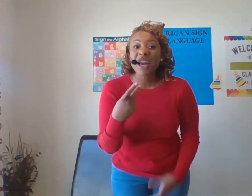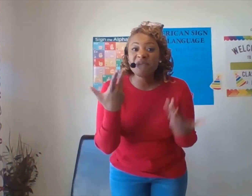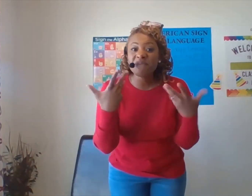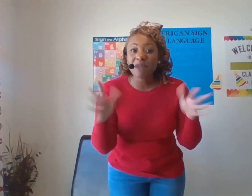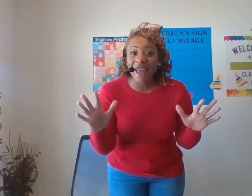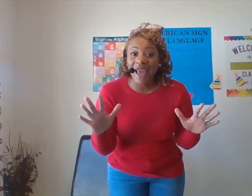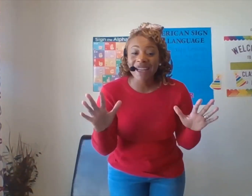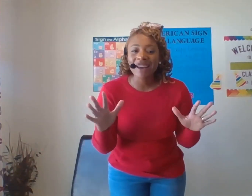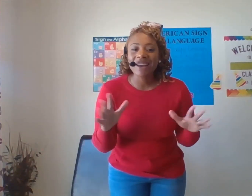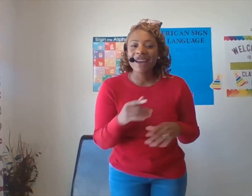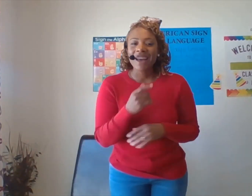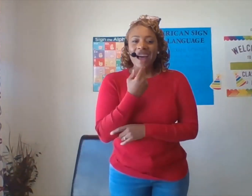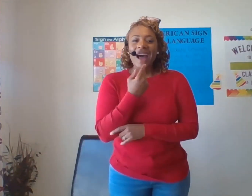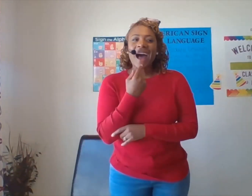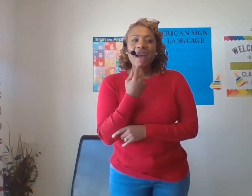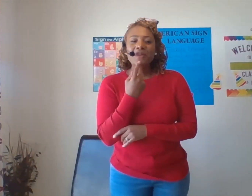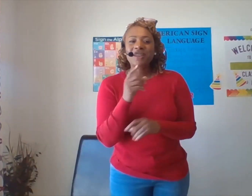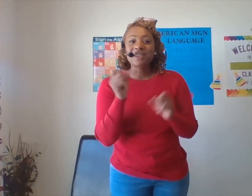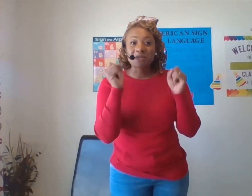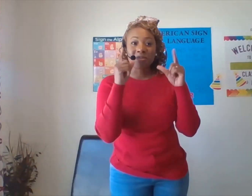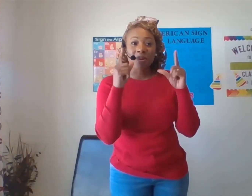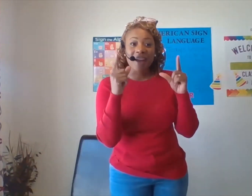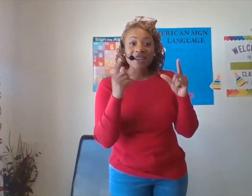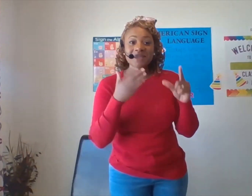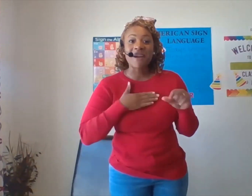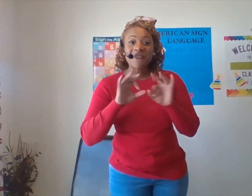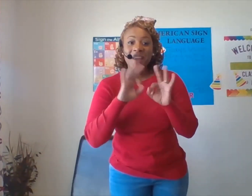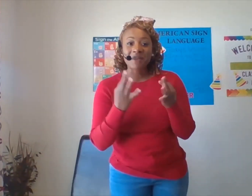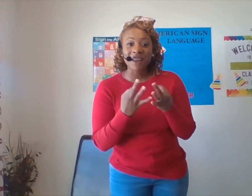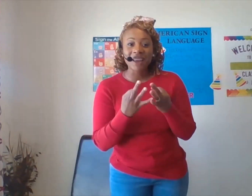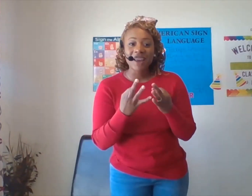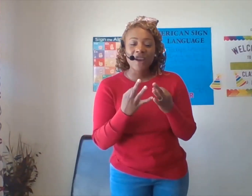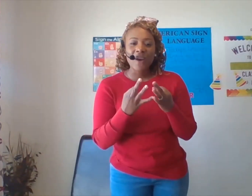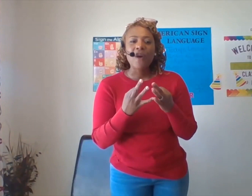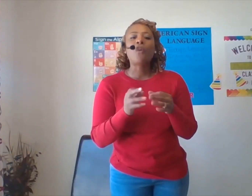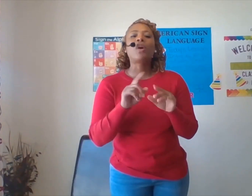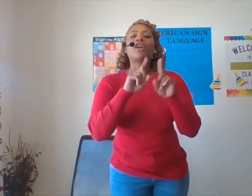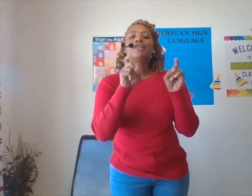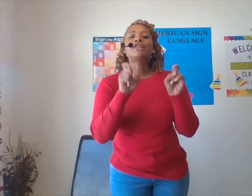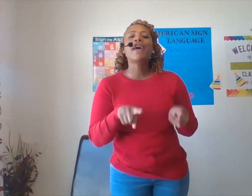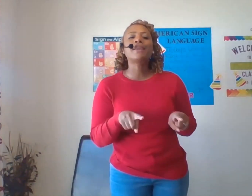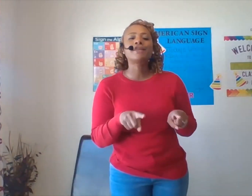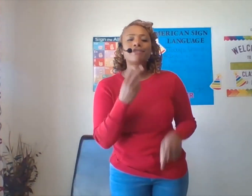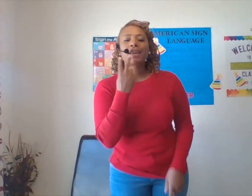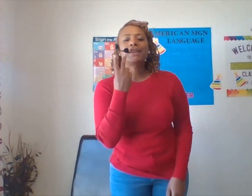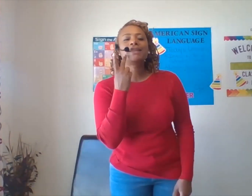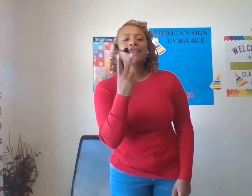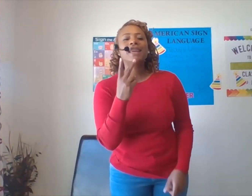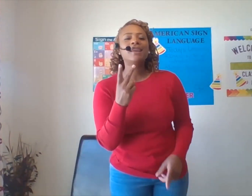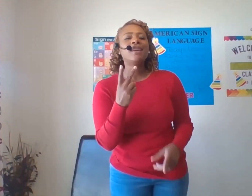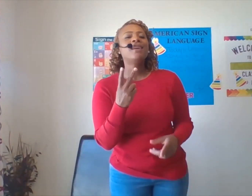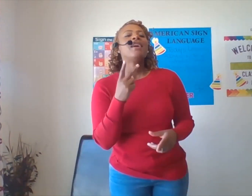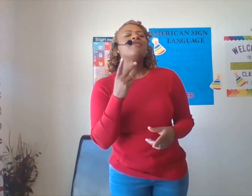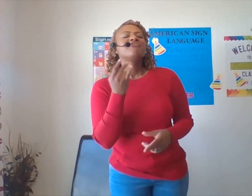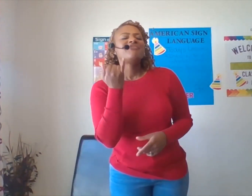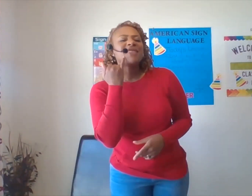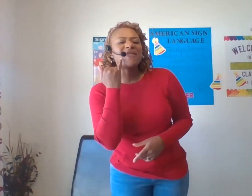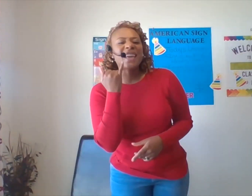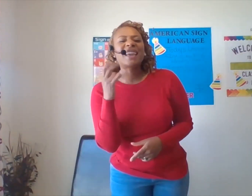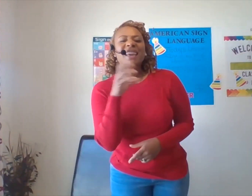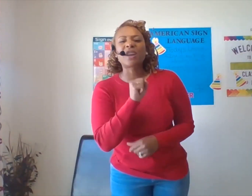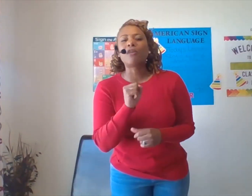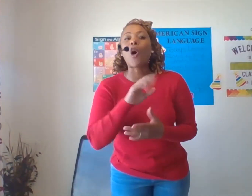done playing I'm gonna surprise my family with a test and see if they get a